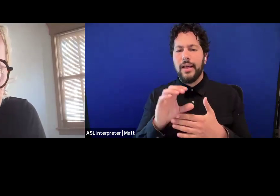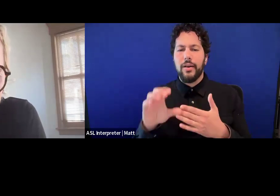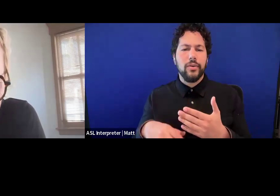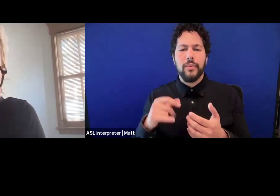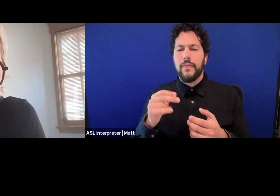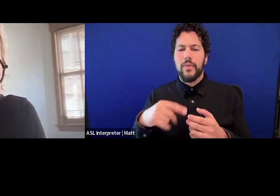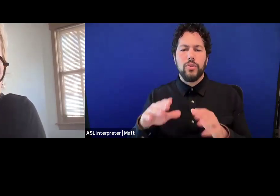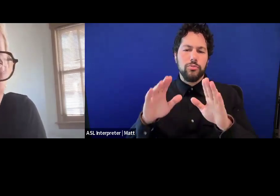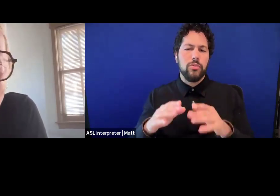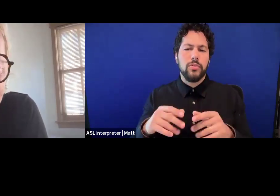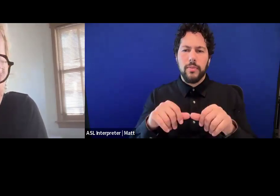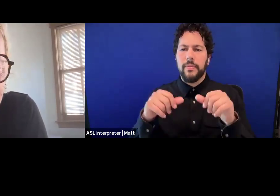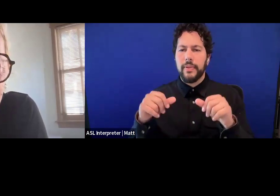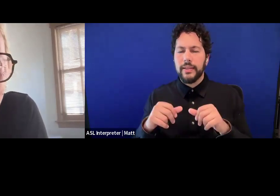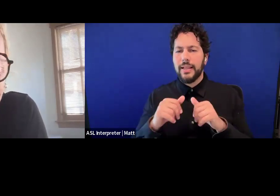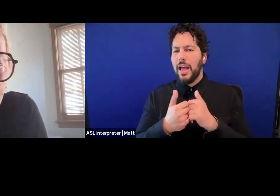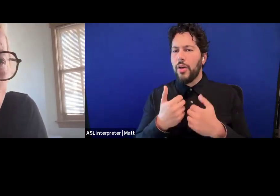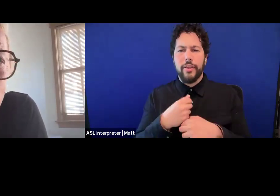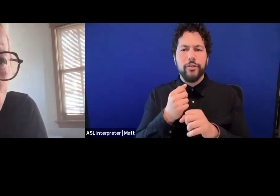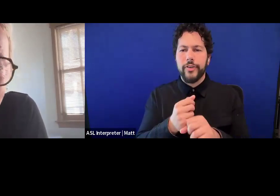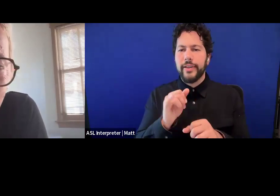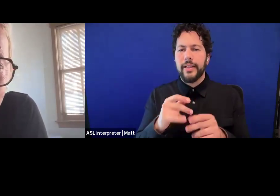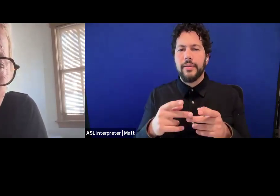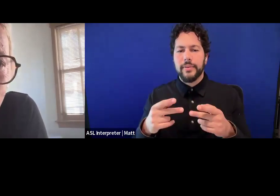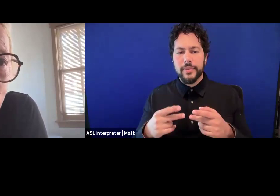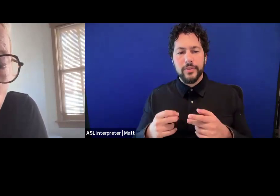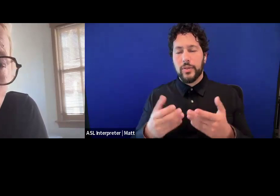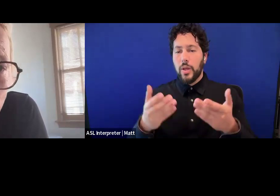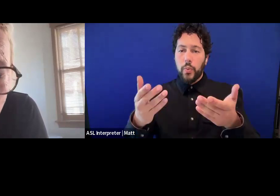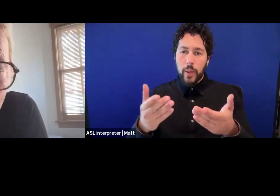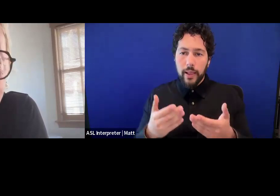accessed. So, I welcome suggestions of other people to meet.